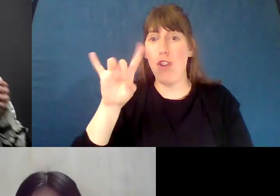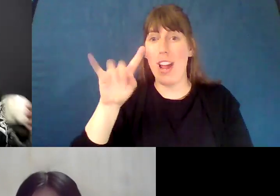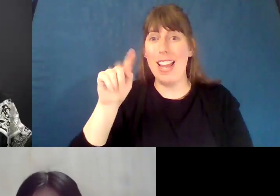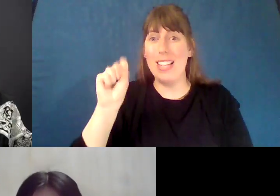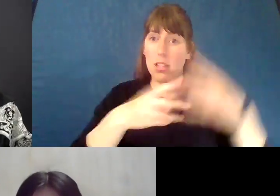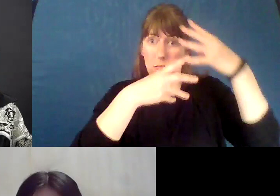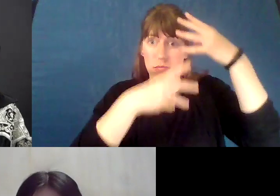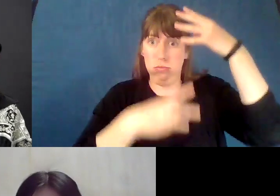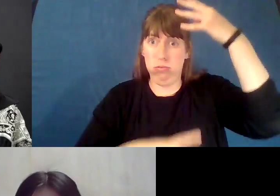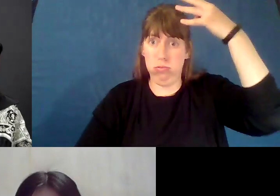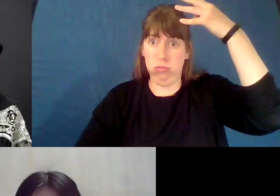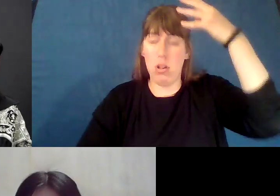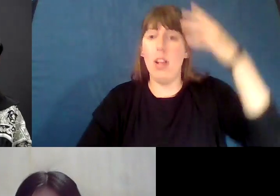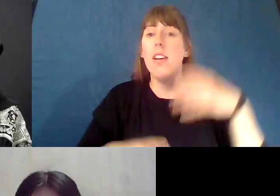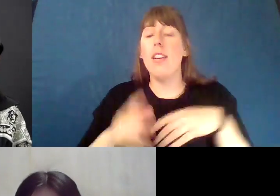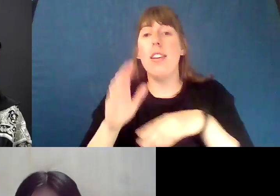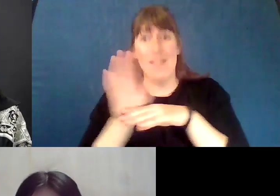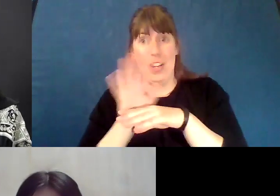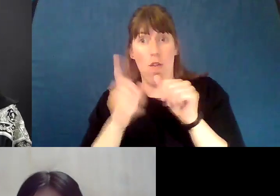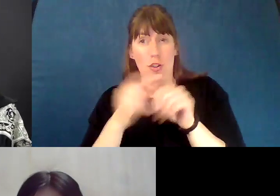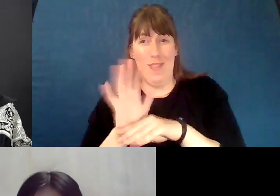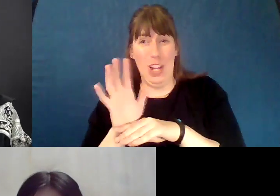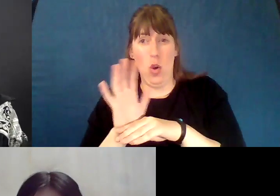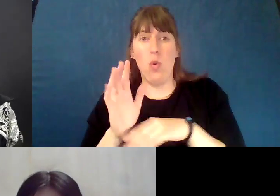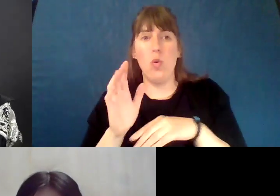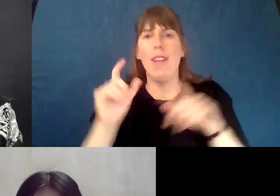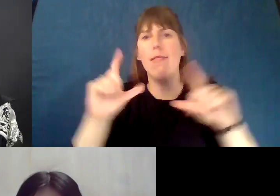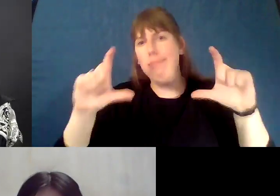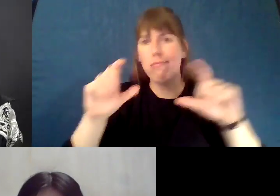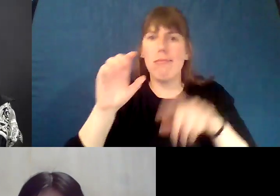the didactic video in the front, where there's the text for the story and everything,